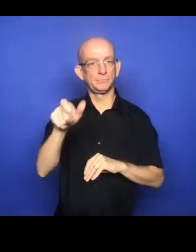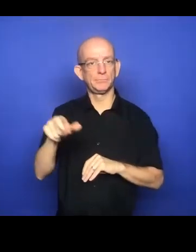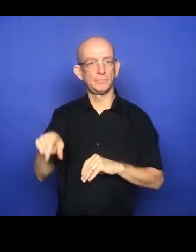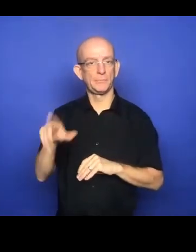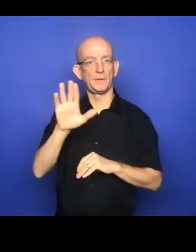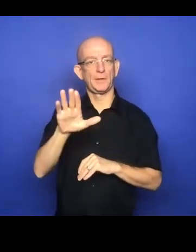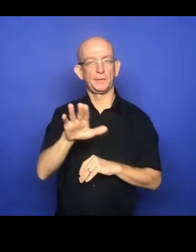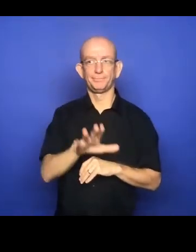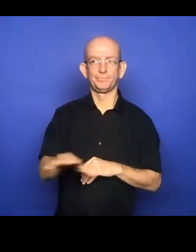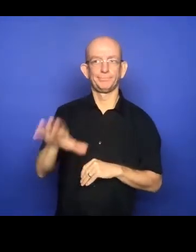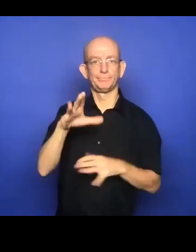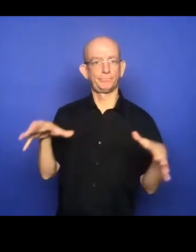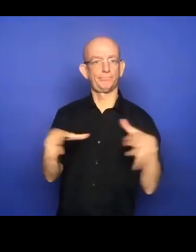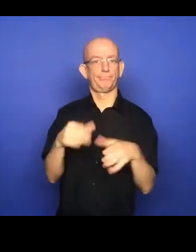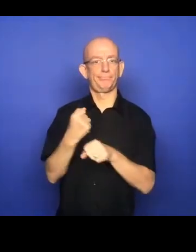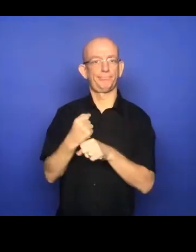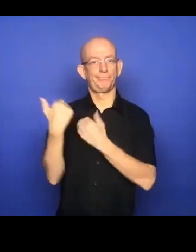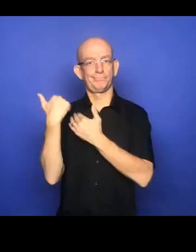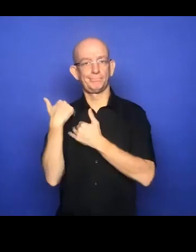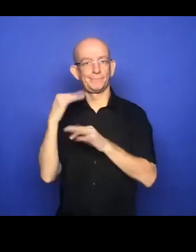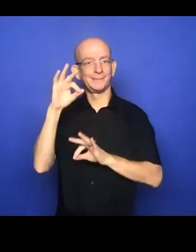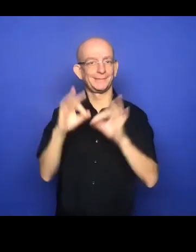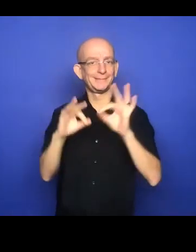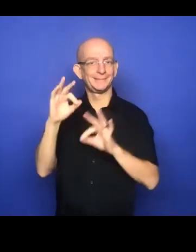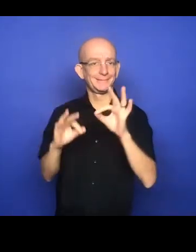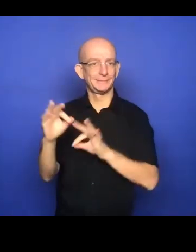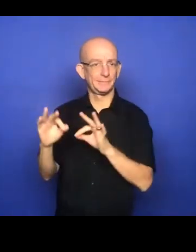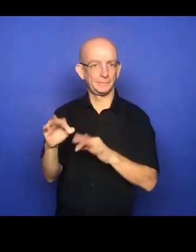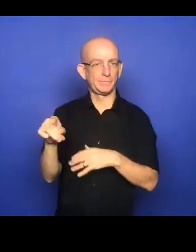of using the WG questions to collect disability data. Secondly and